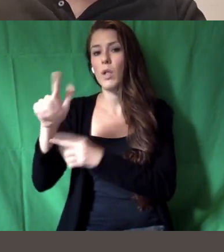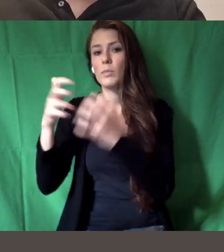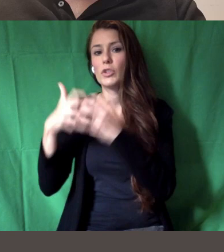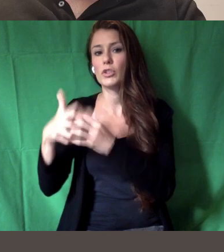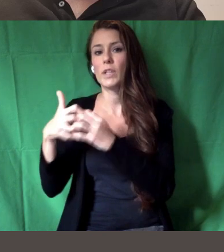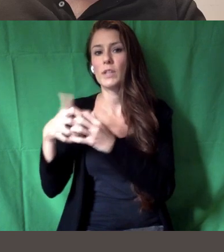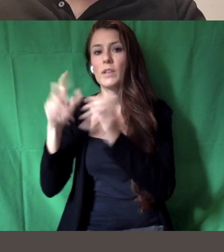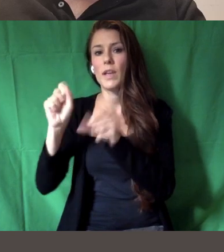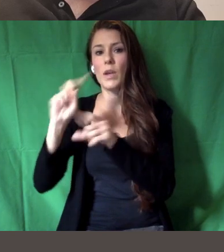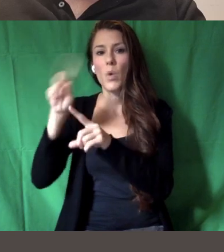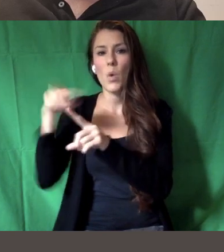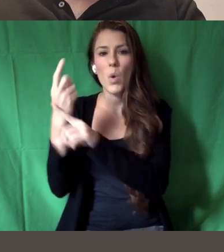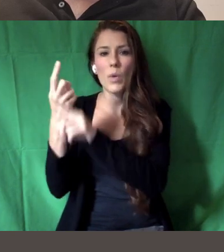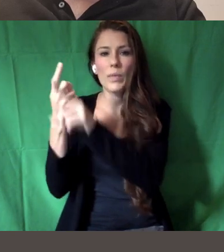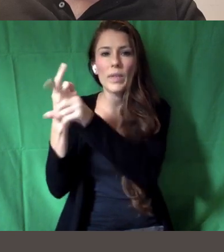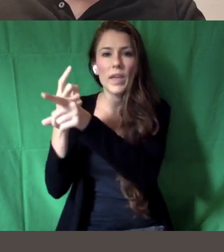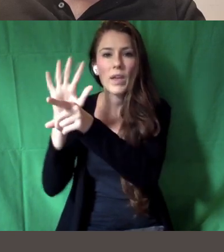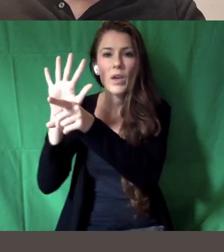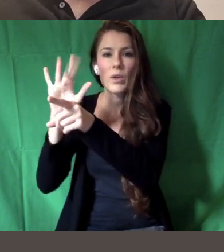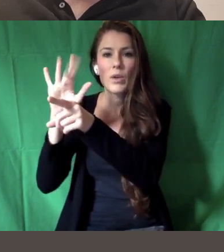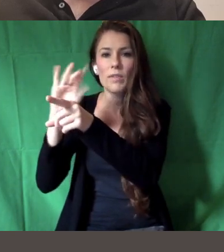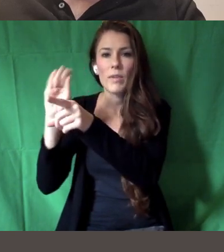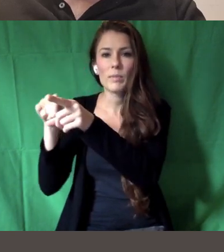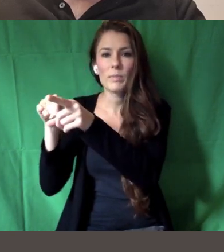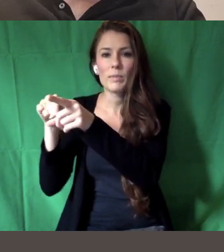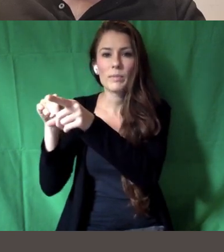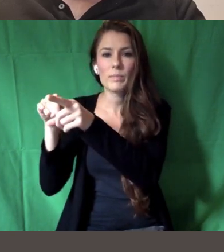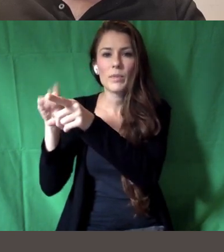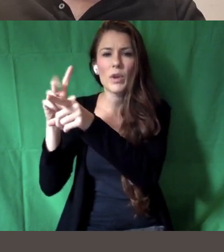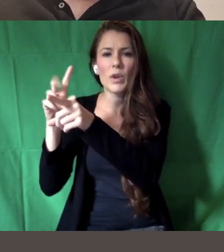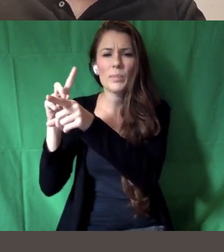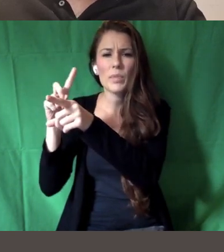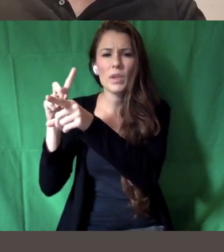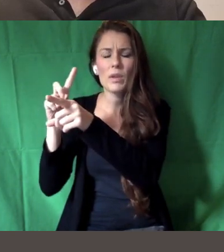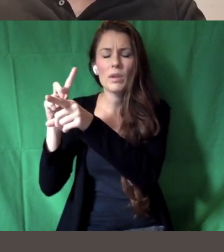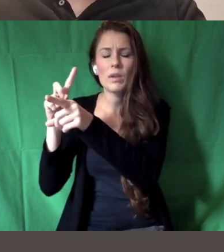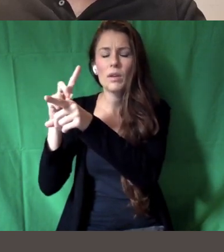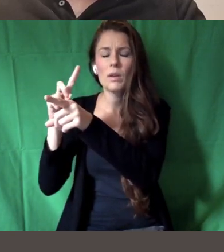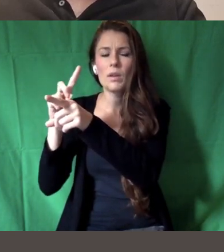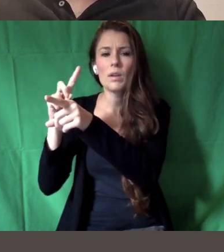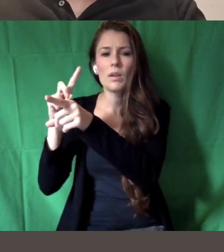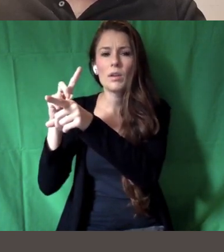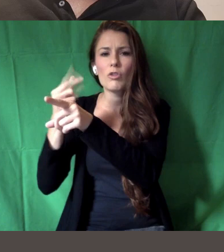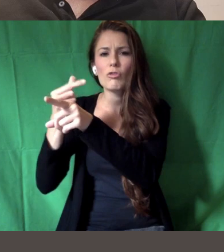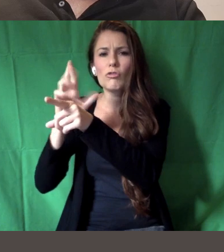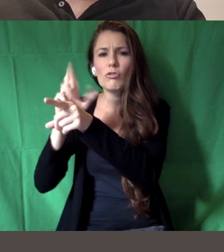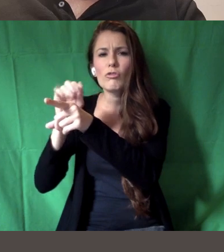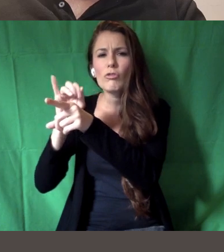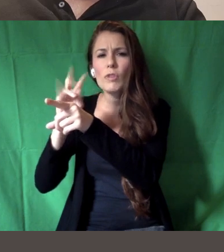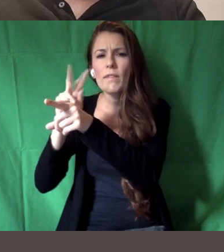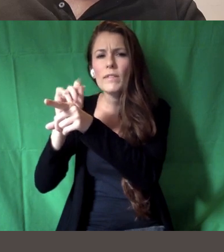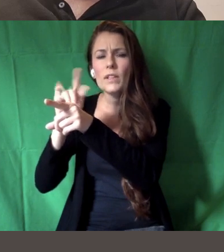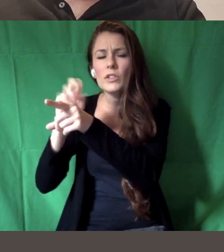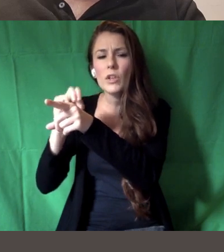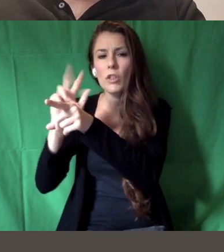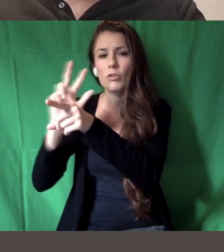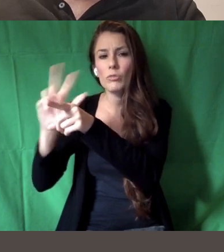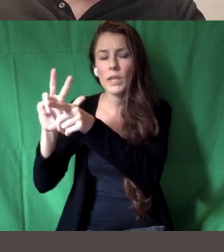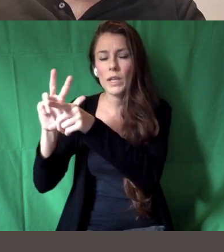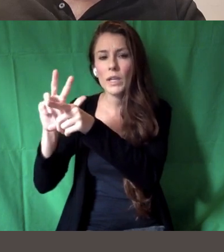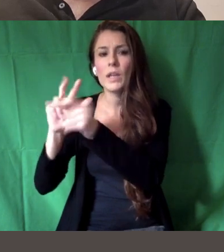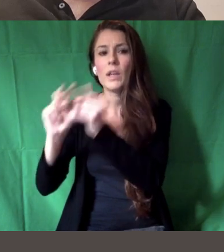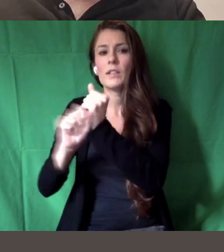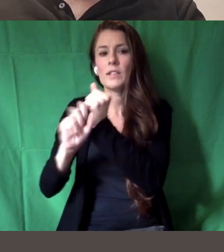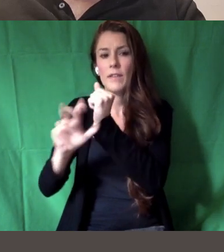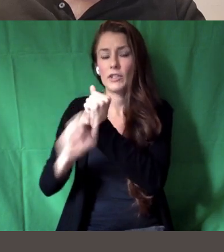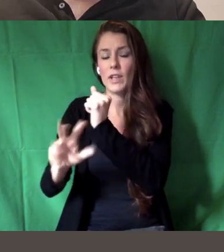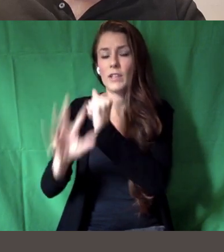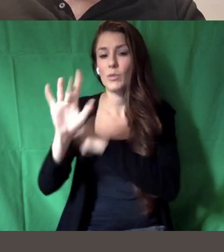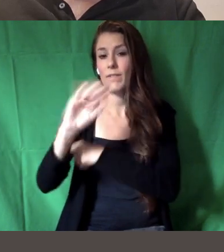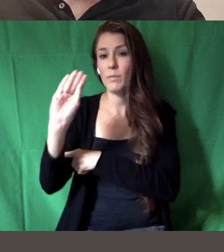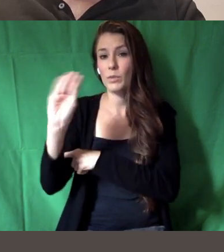Kubernetes or plain containers in non-Fargate clusters. Graviton 3 is advertised as 25% faster,